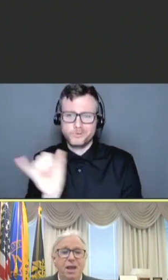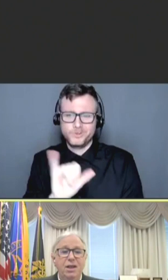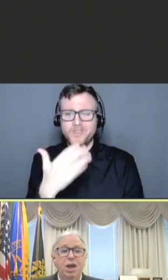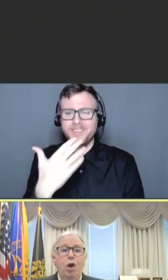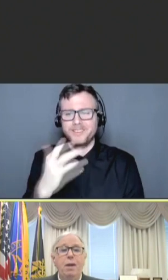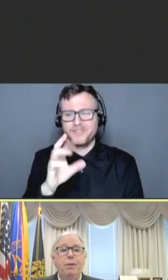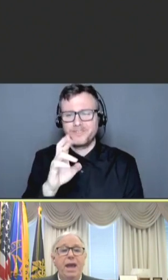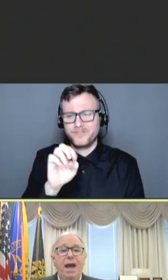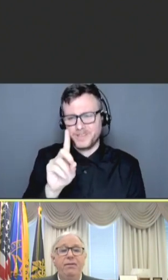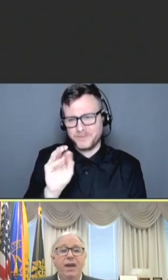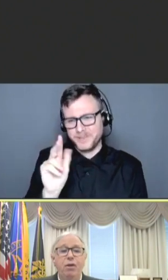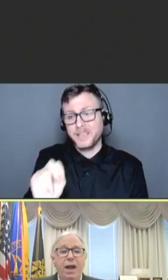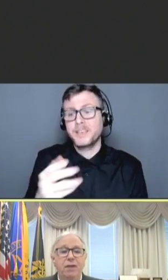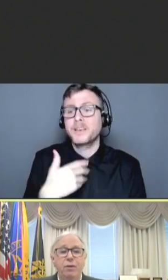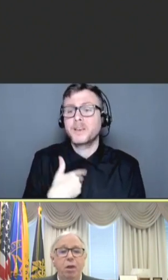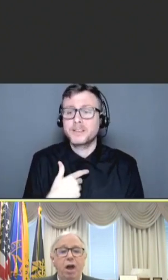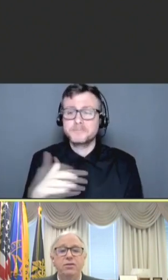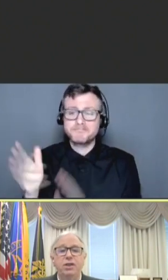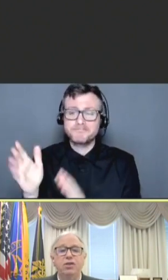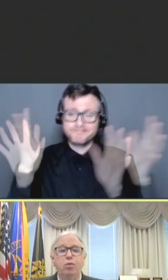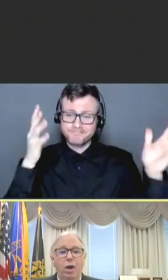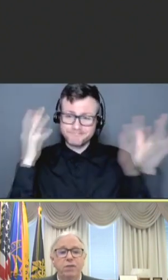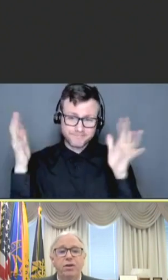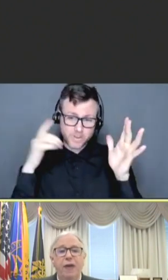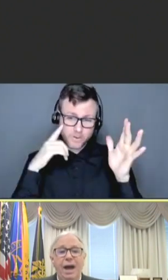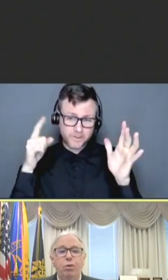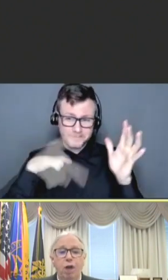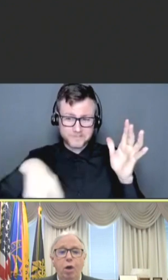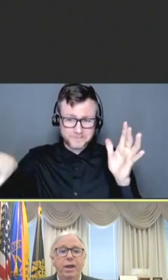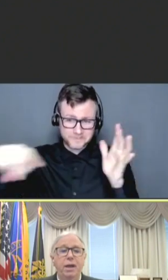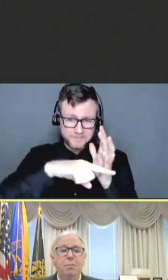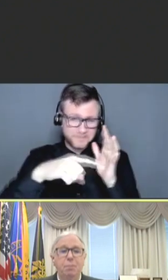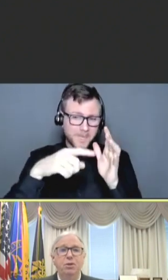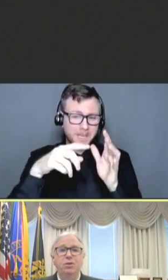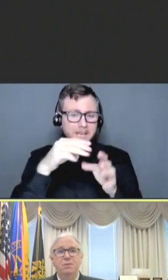So may we have a round of applause for these wonderful outgoing members.